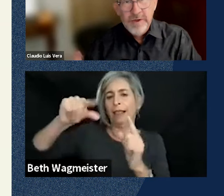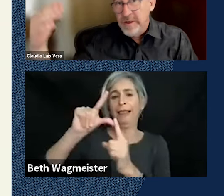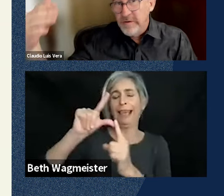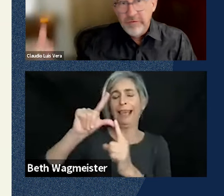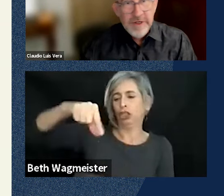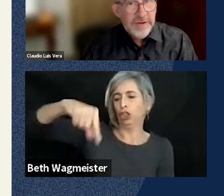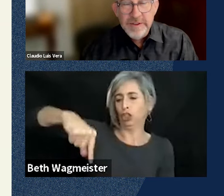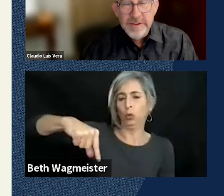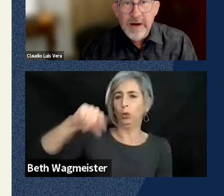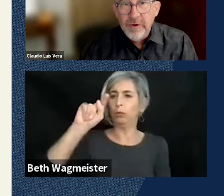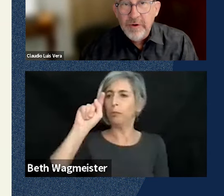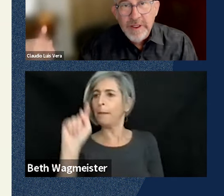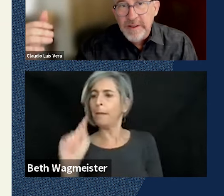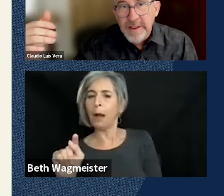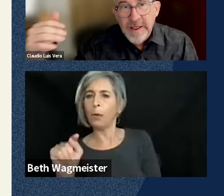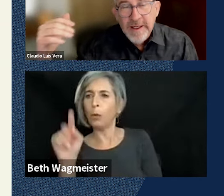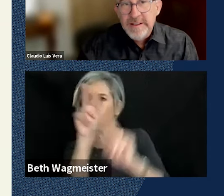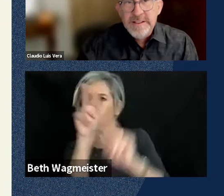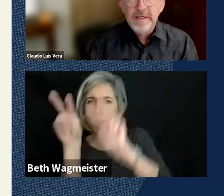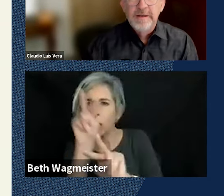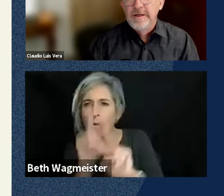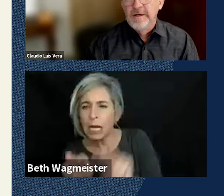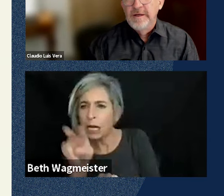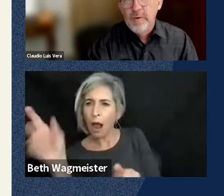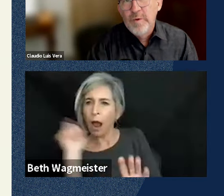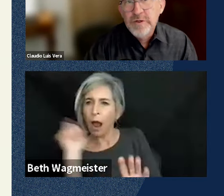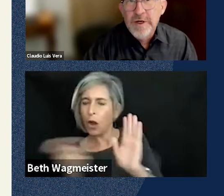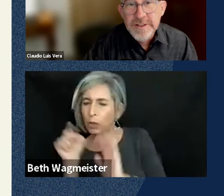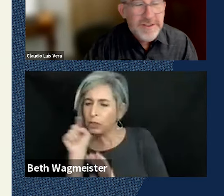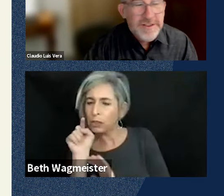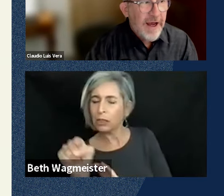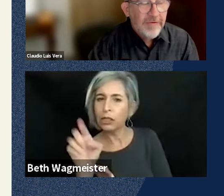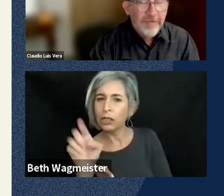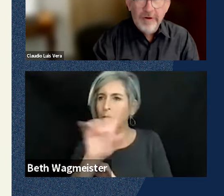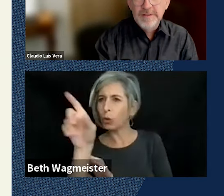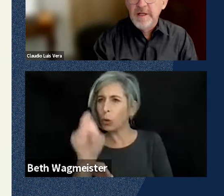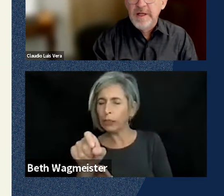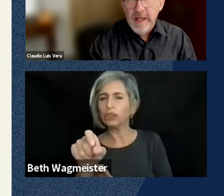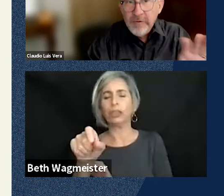So we can read through the chat real quickly and see which questions you have for us.